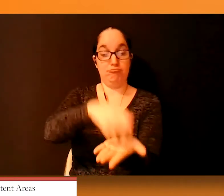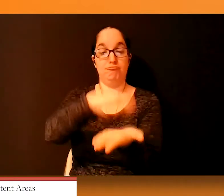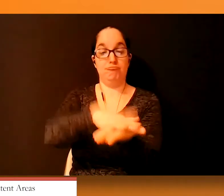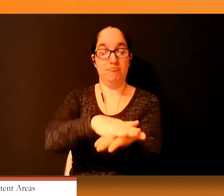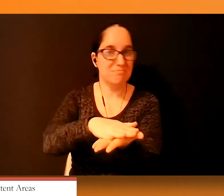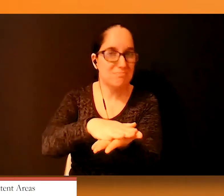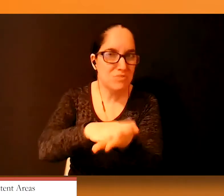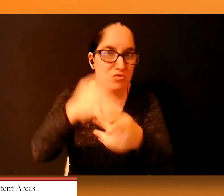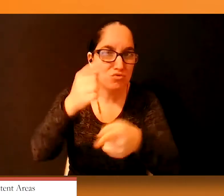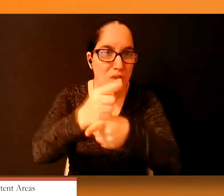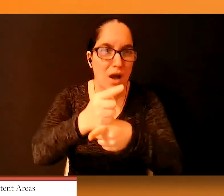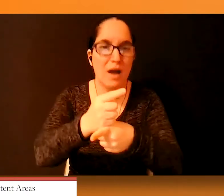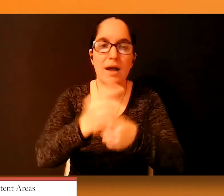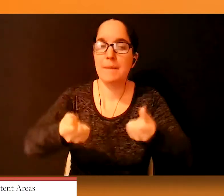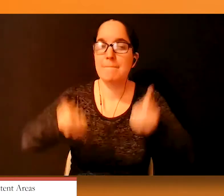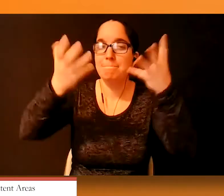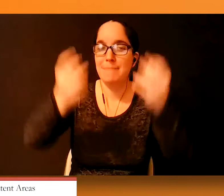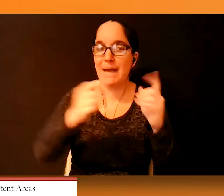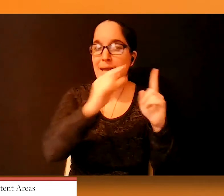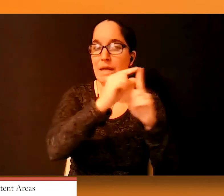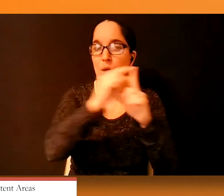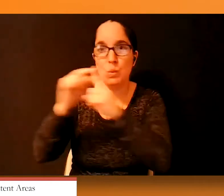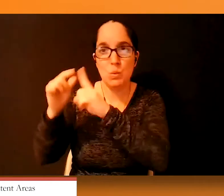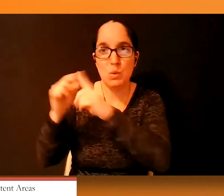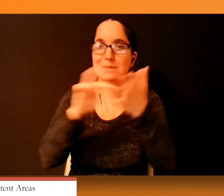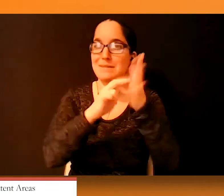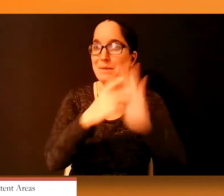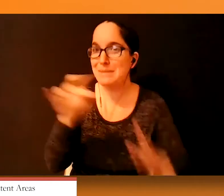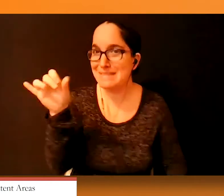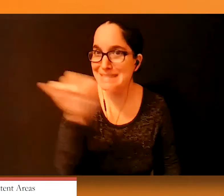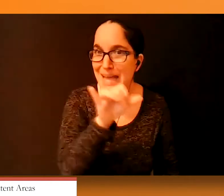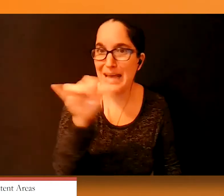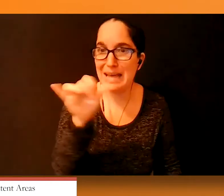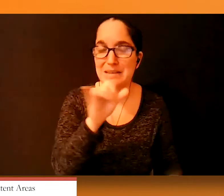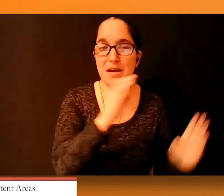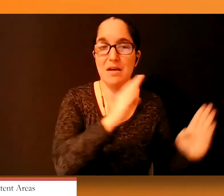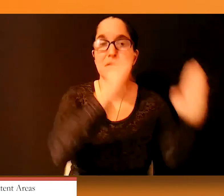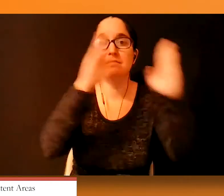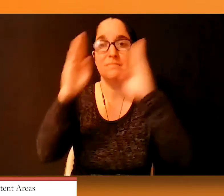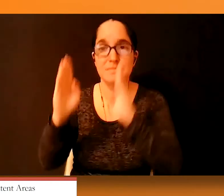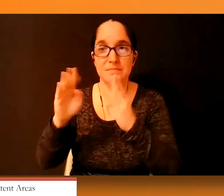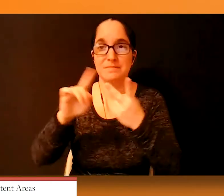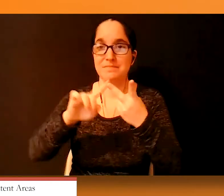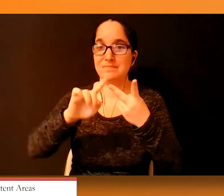And a lot of multiple-meaning words, history. We really want to know who the author was,